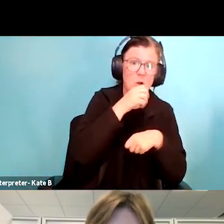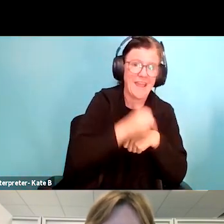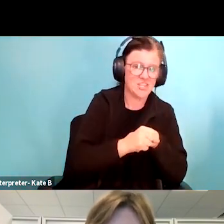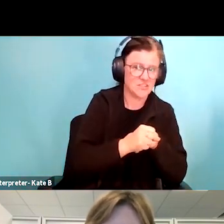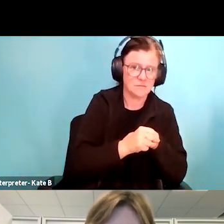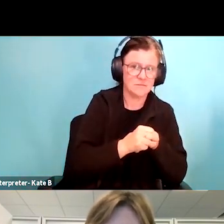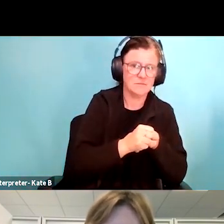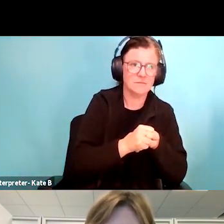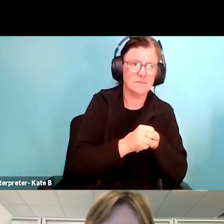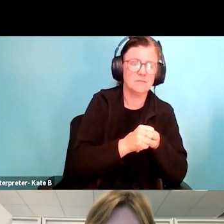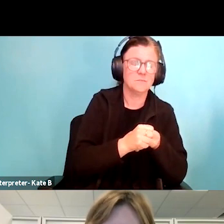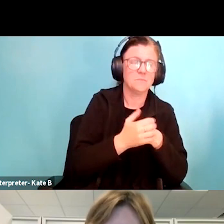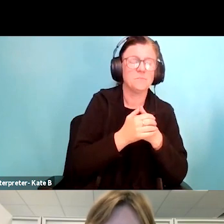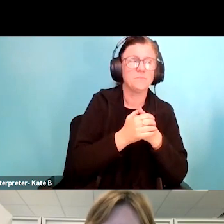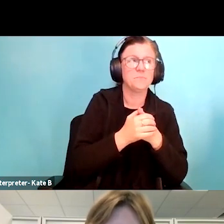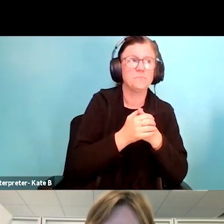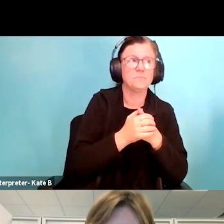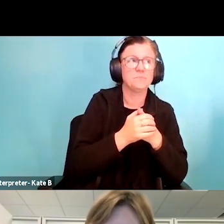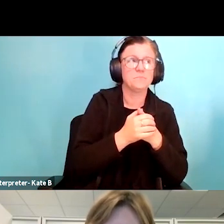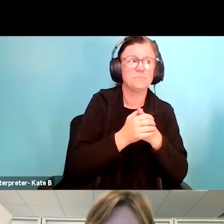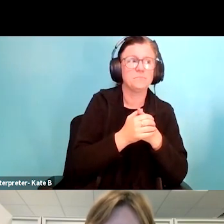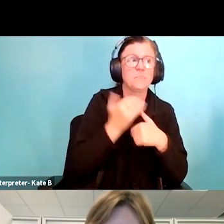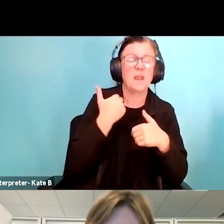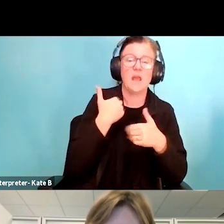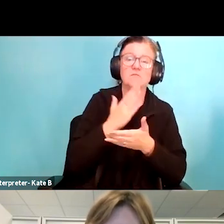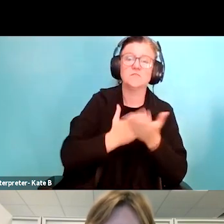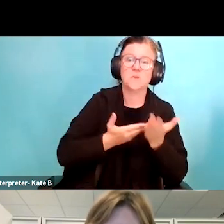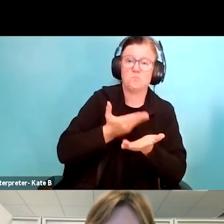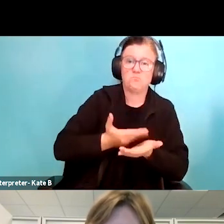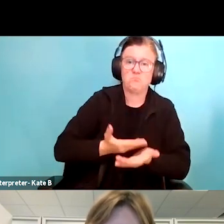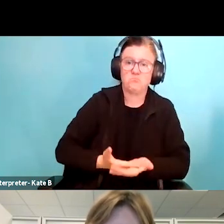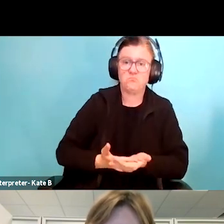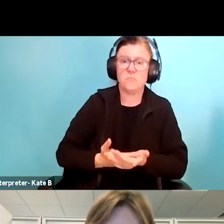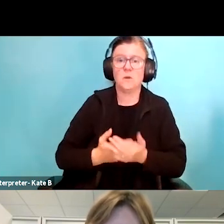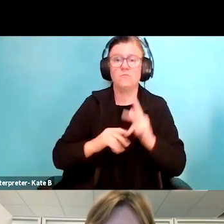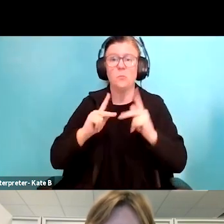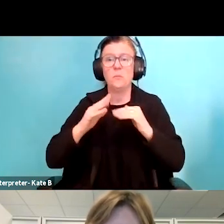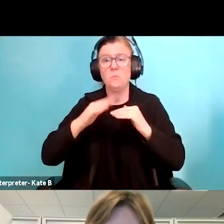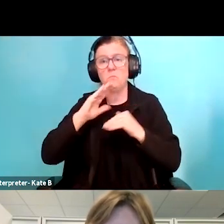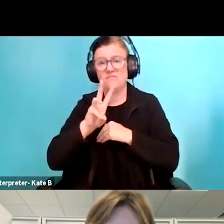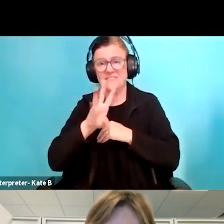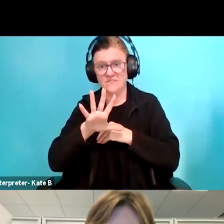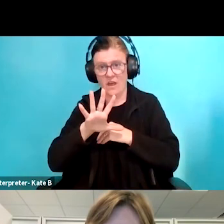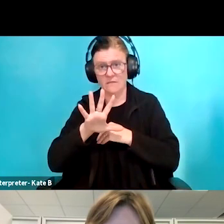We do have some evidence from literature of an older adult 65 years and older, but I would argue